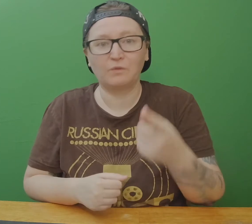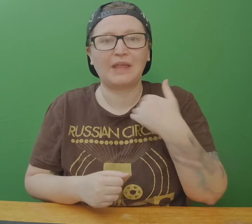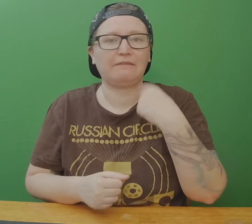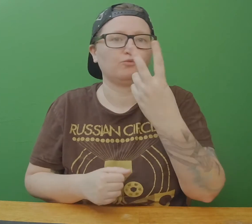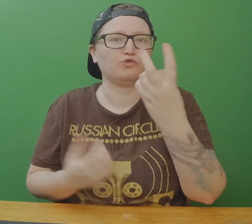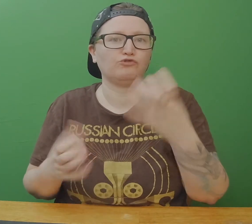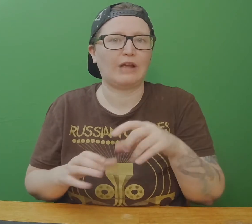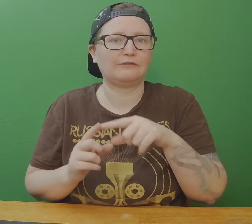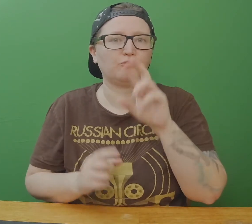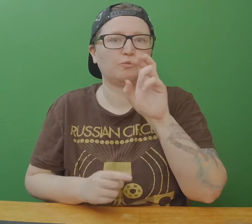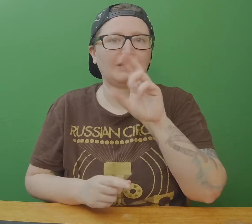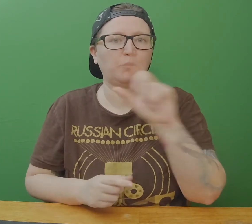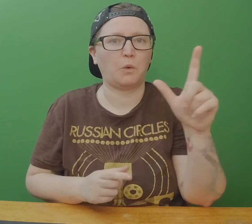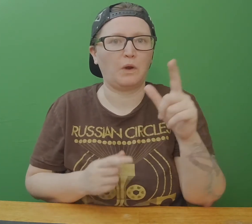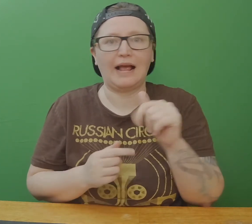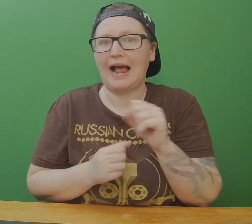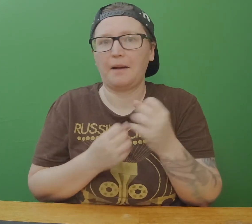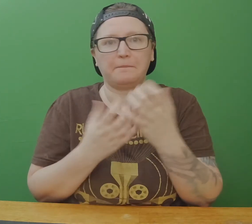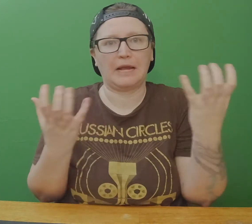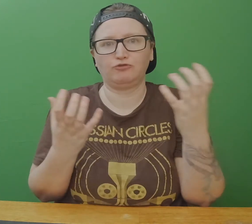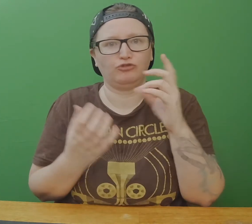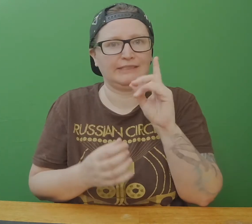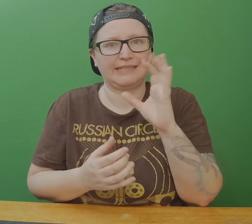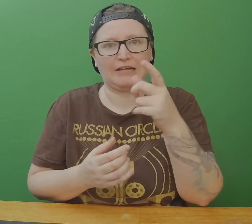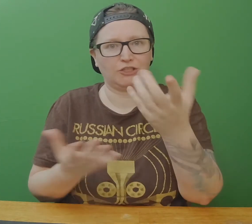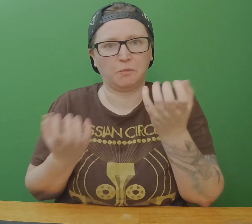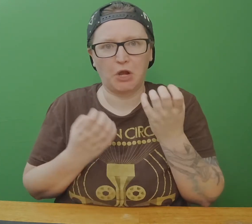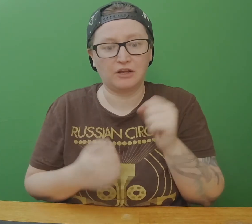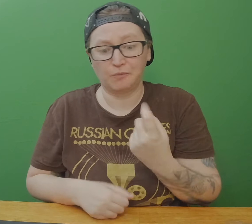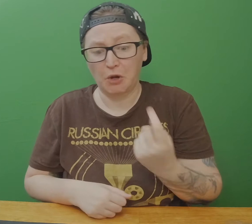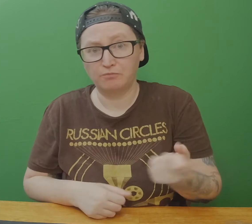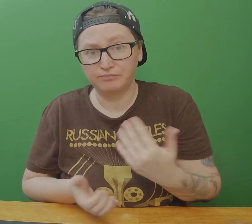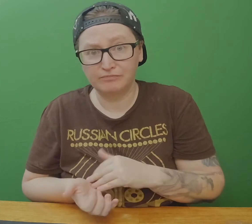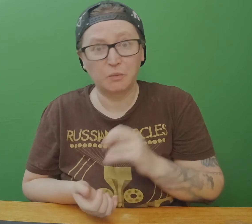so you're going to roll and you have two chances to re-roll as much as you want with your die